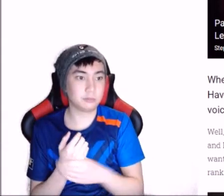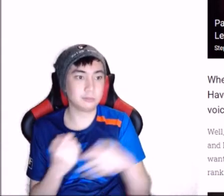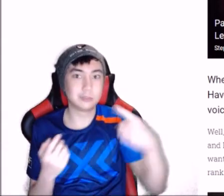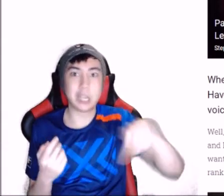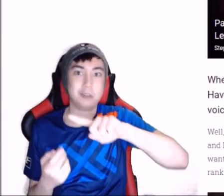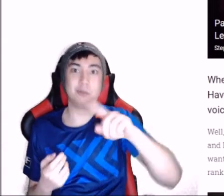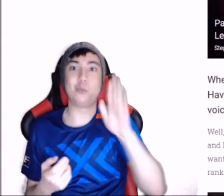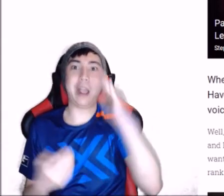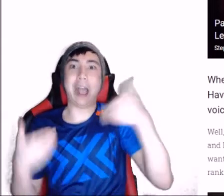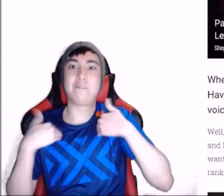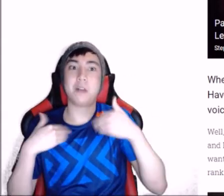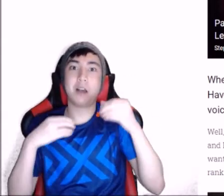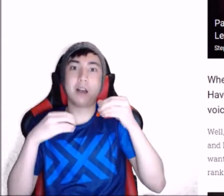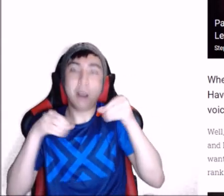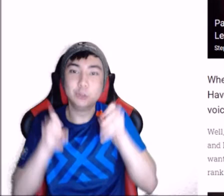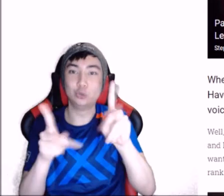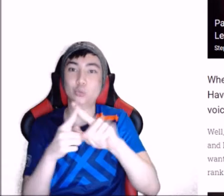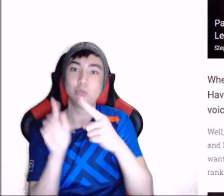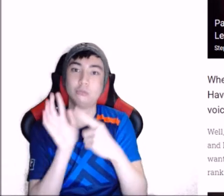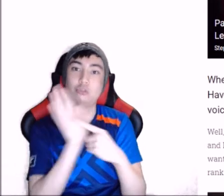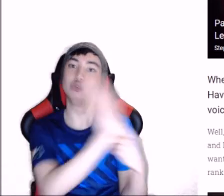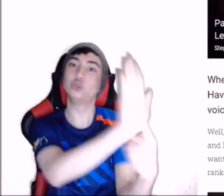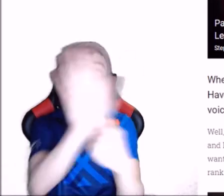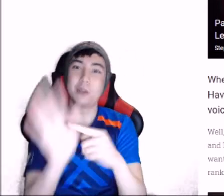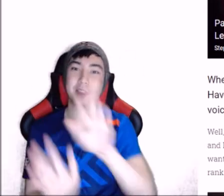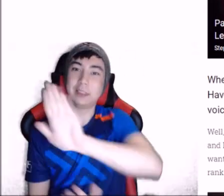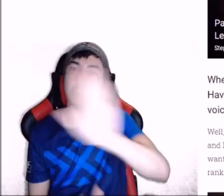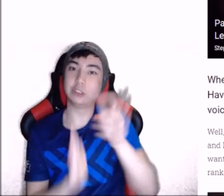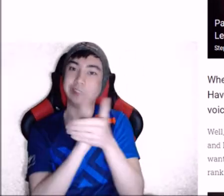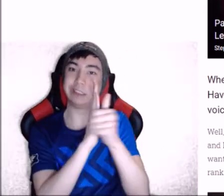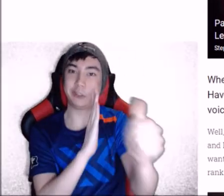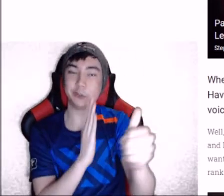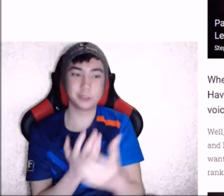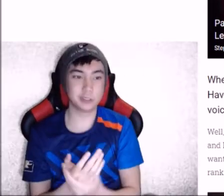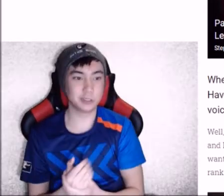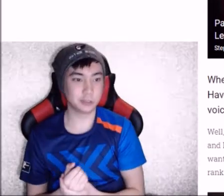They would have the opportunity to show their skills